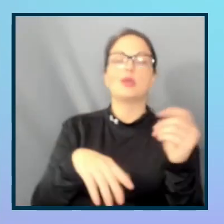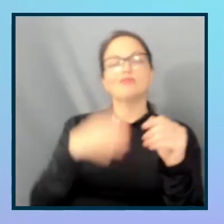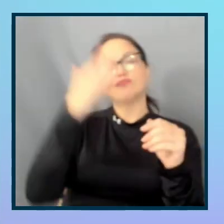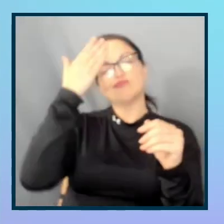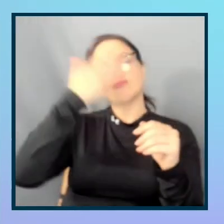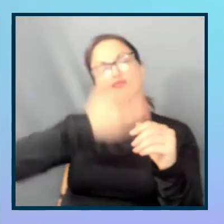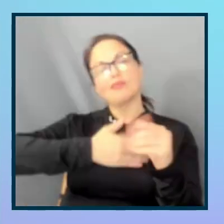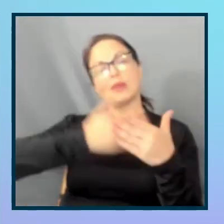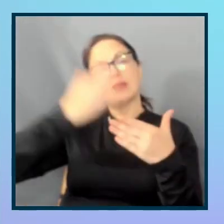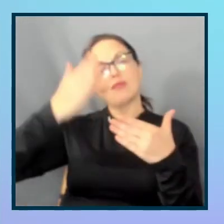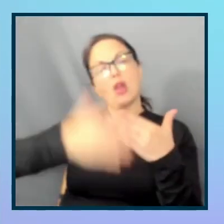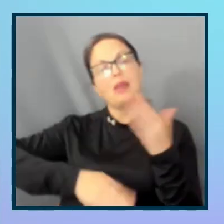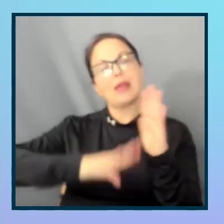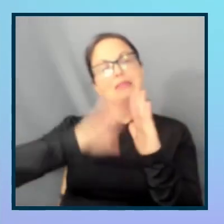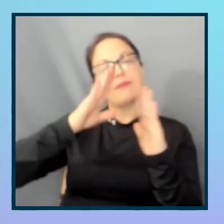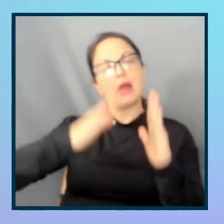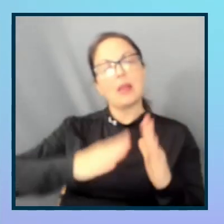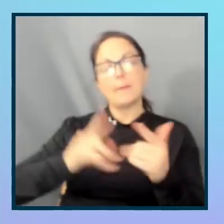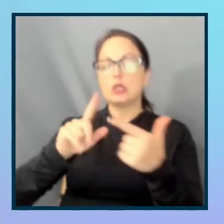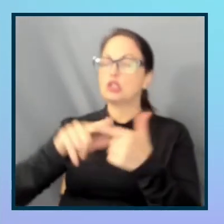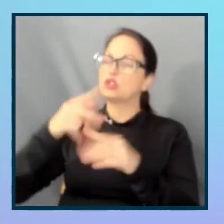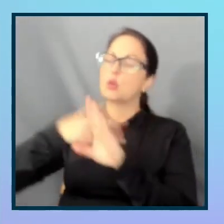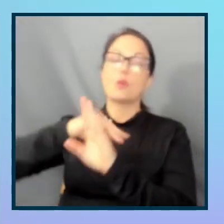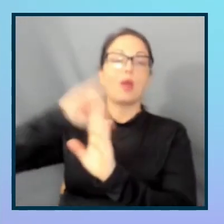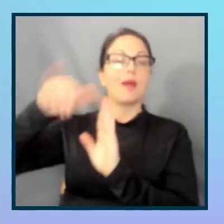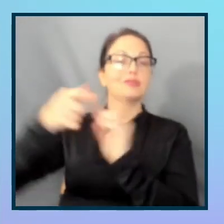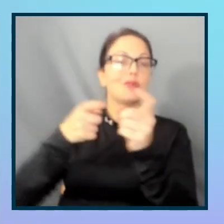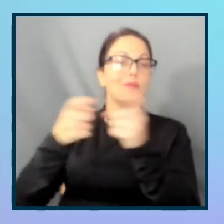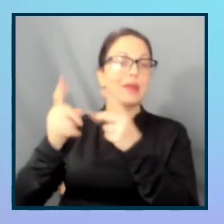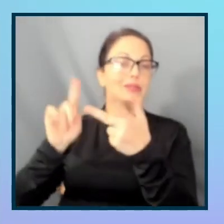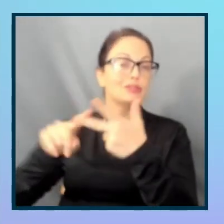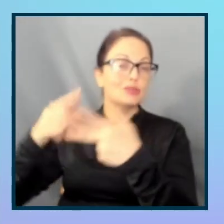or project managers, or even product people.